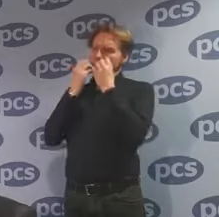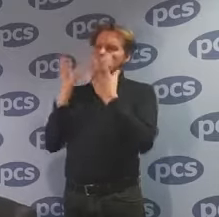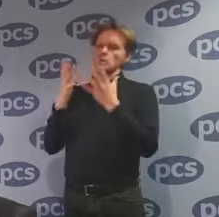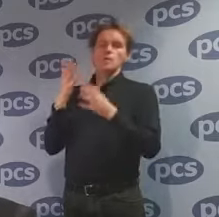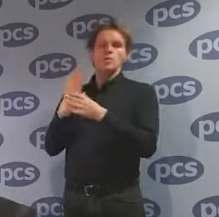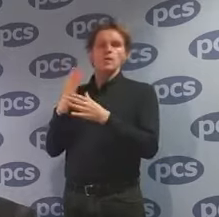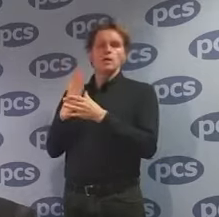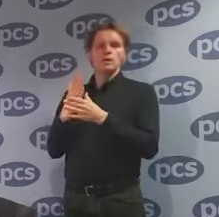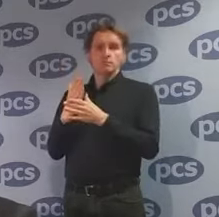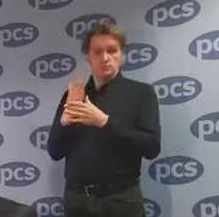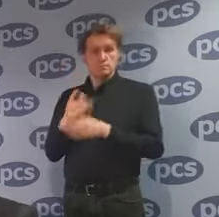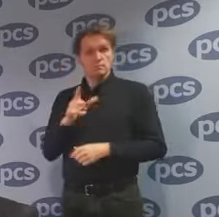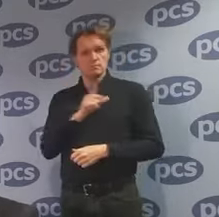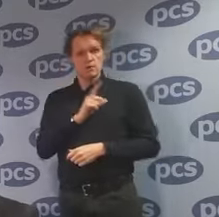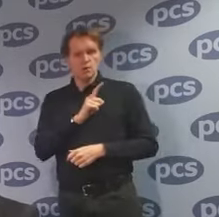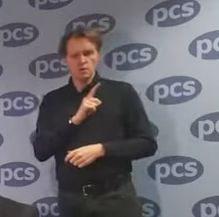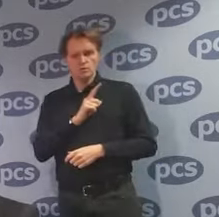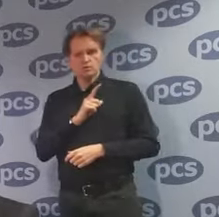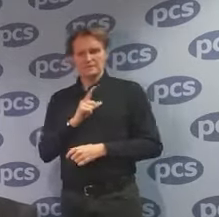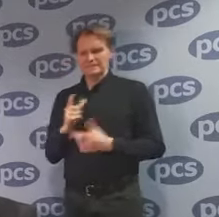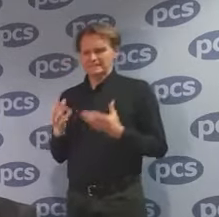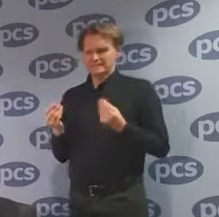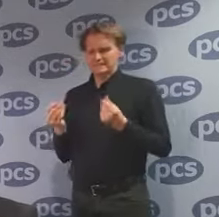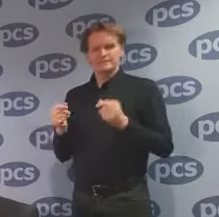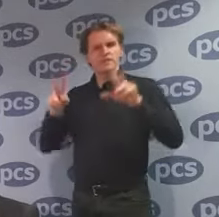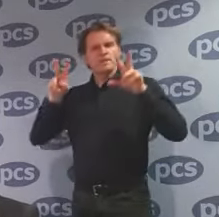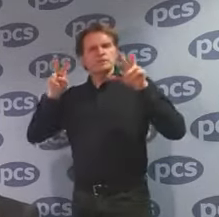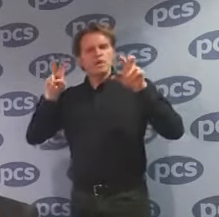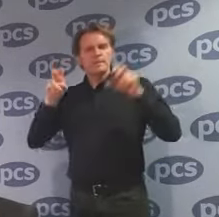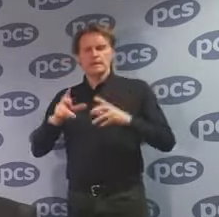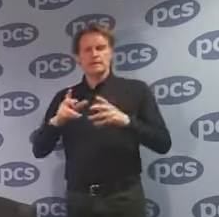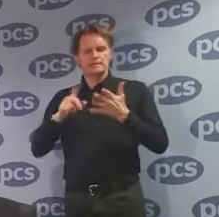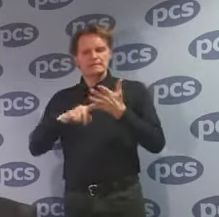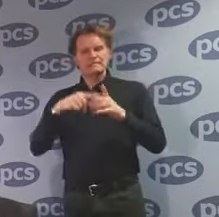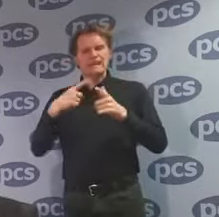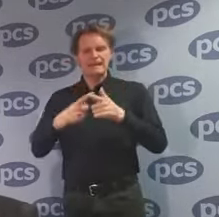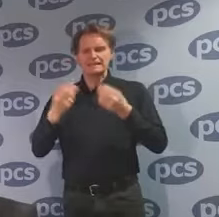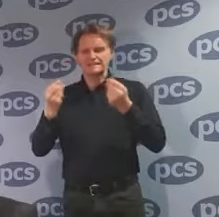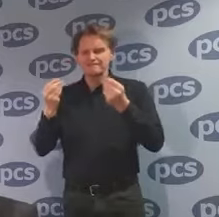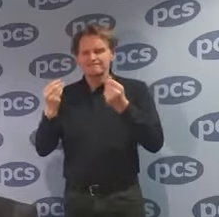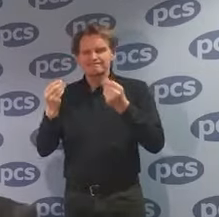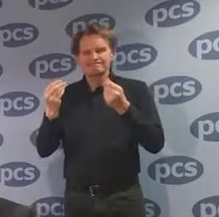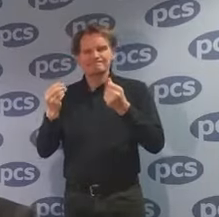taken the dry issue of tax that doesn't exactly get people's pulses racing and